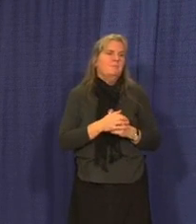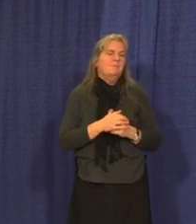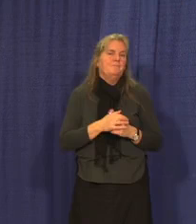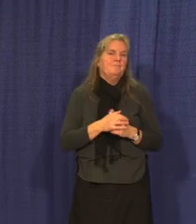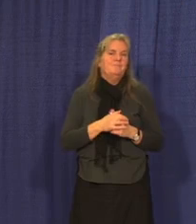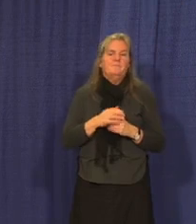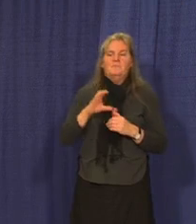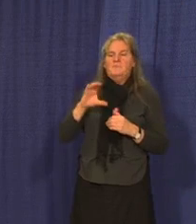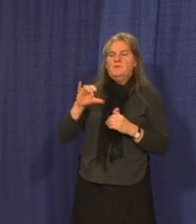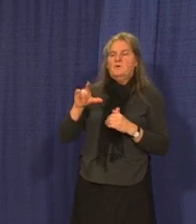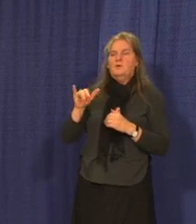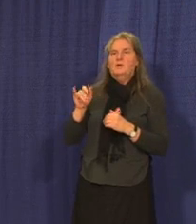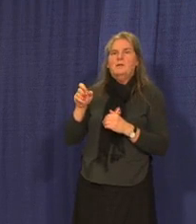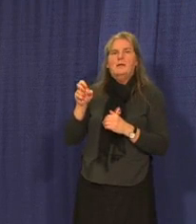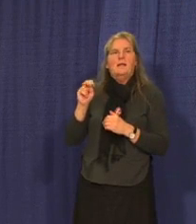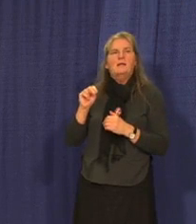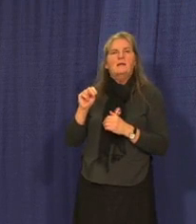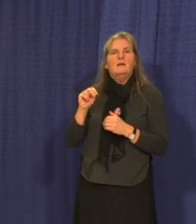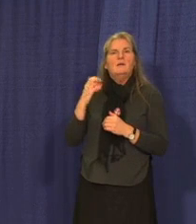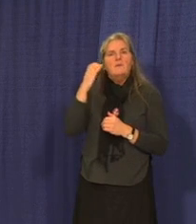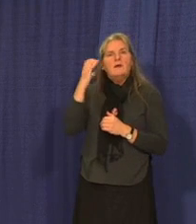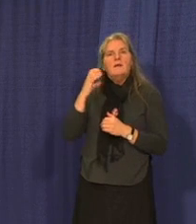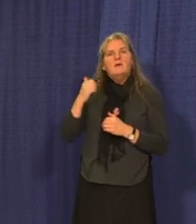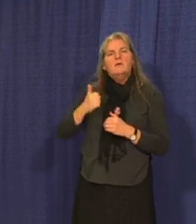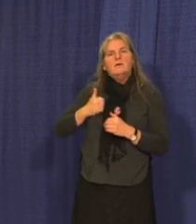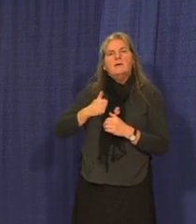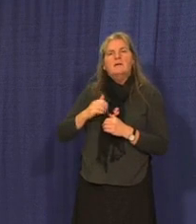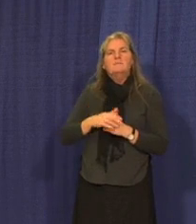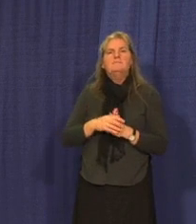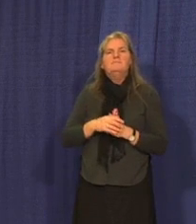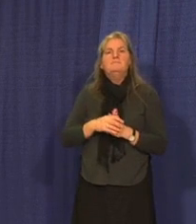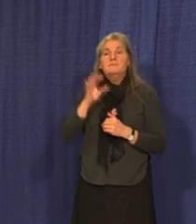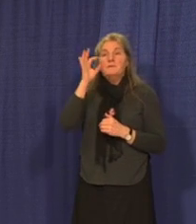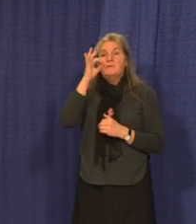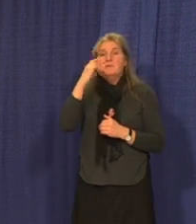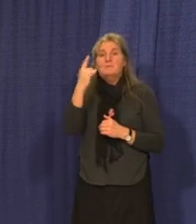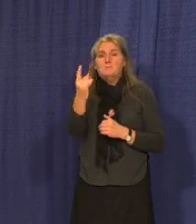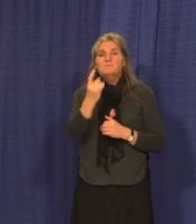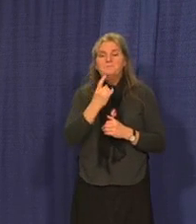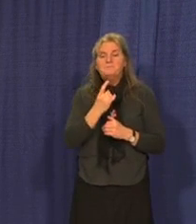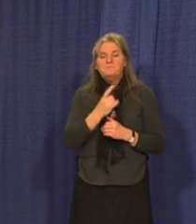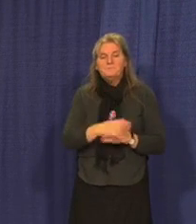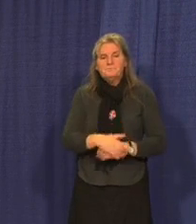Now to Claudiane, Radio-Canada. Reporter: